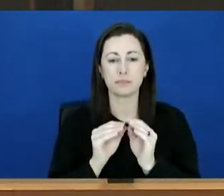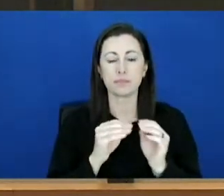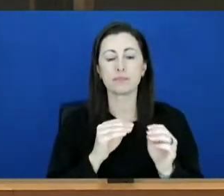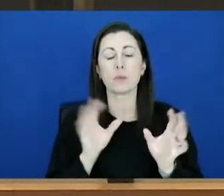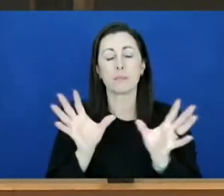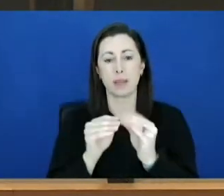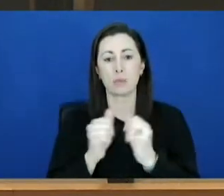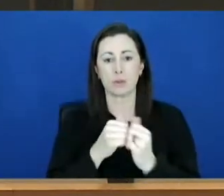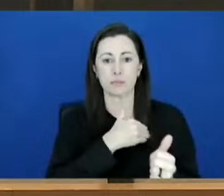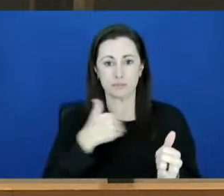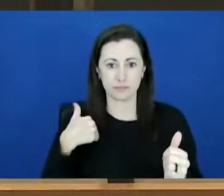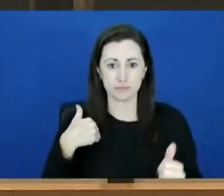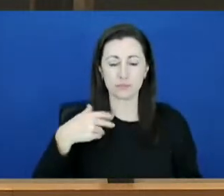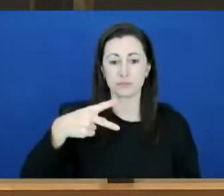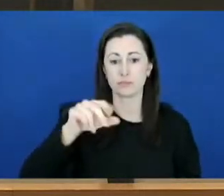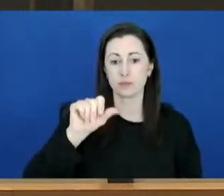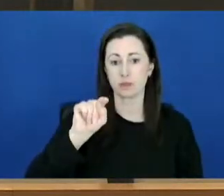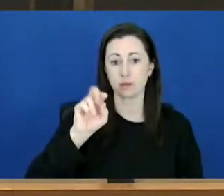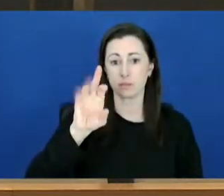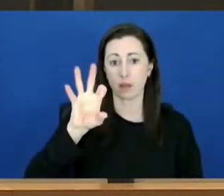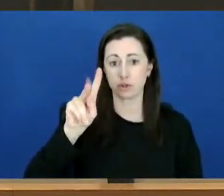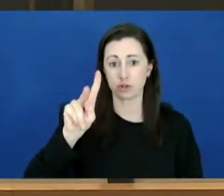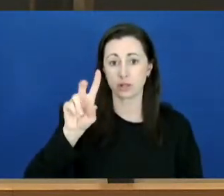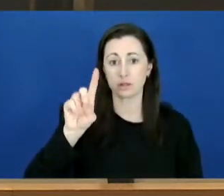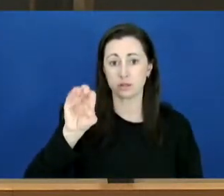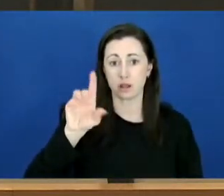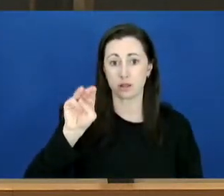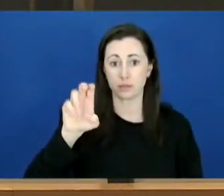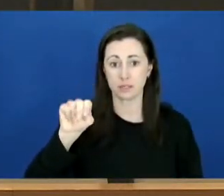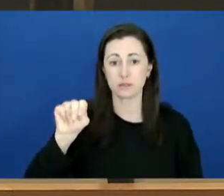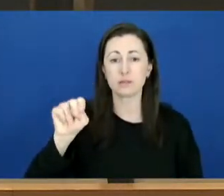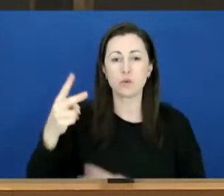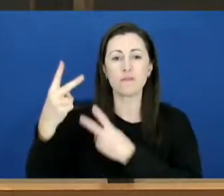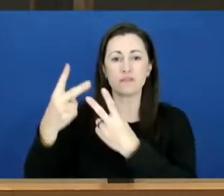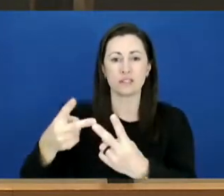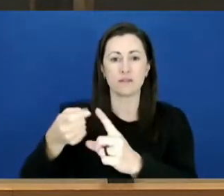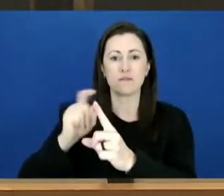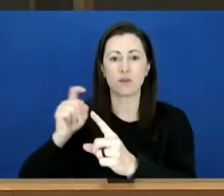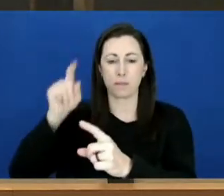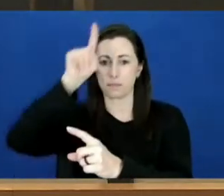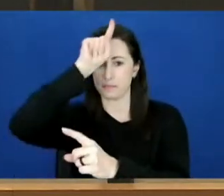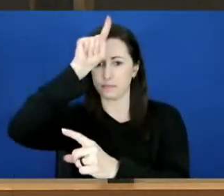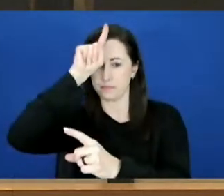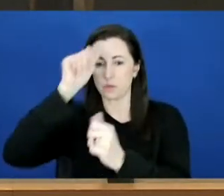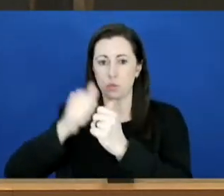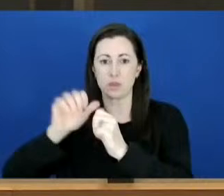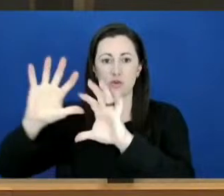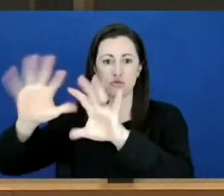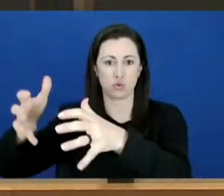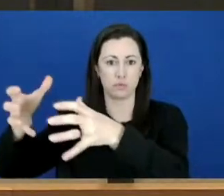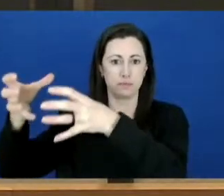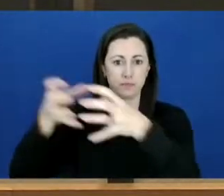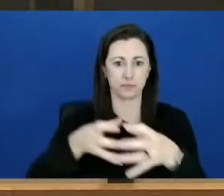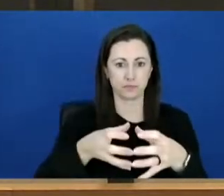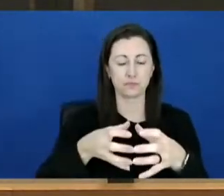AT THE FOUNDATION WITH MEMBERS